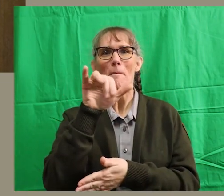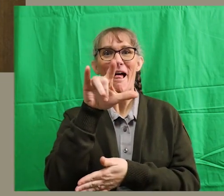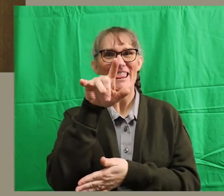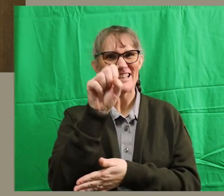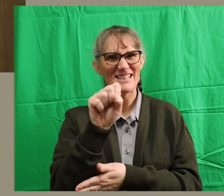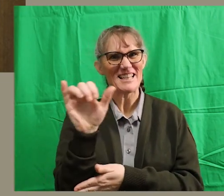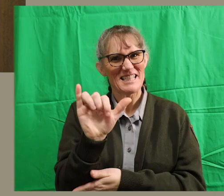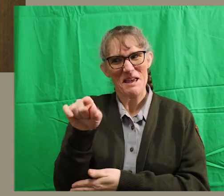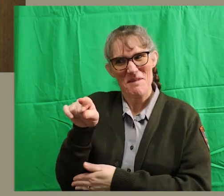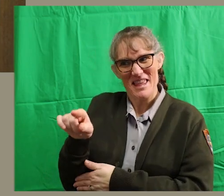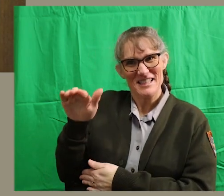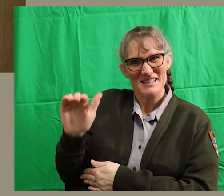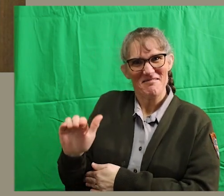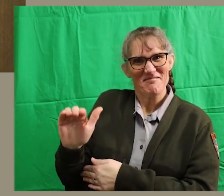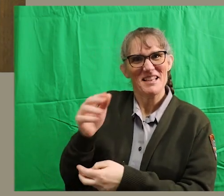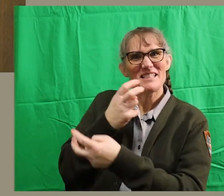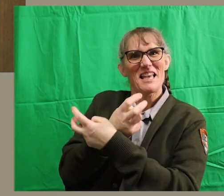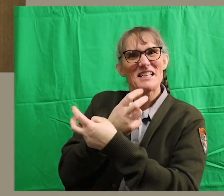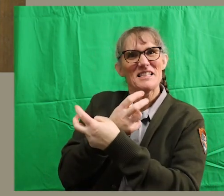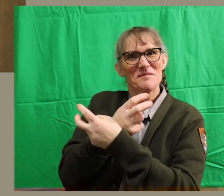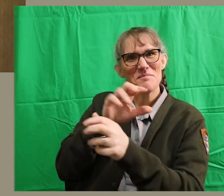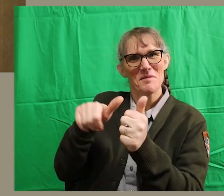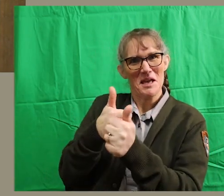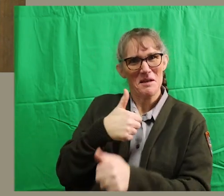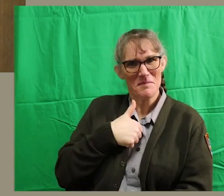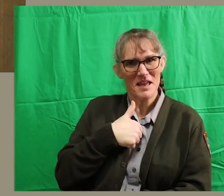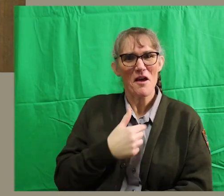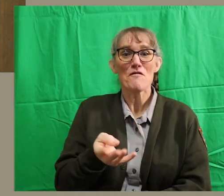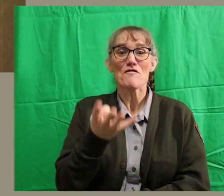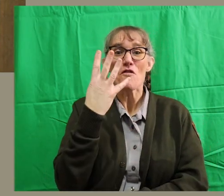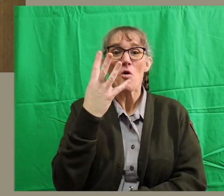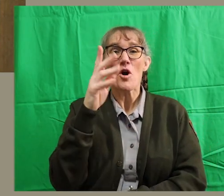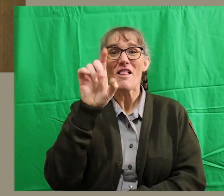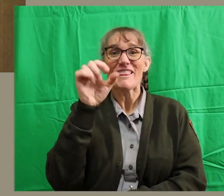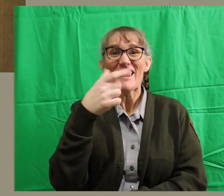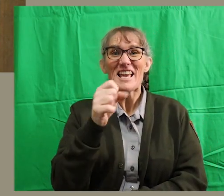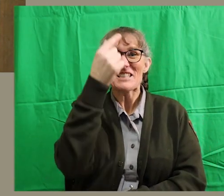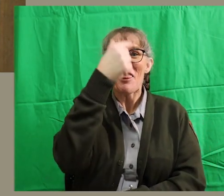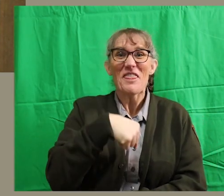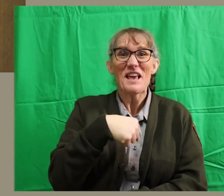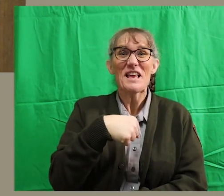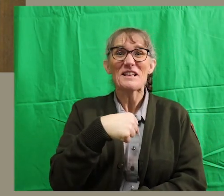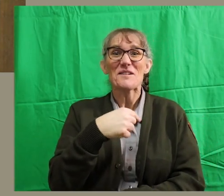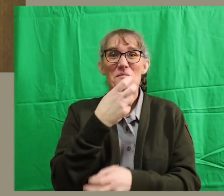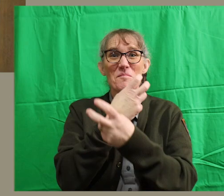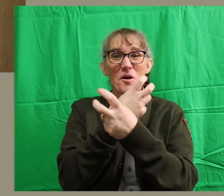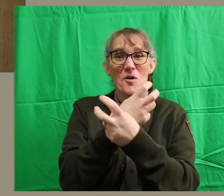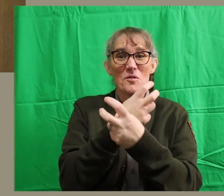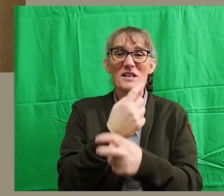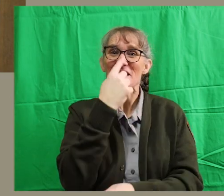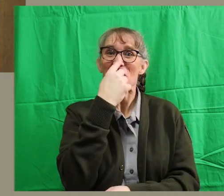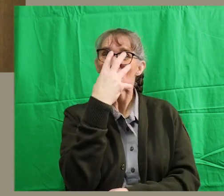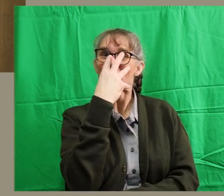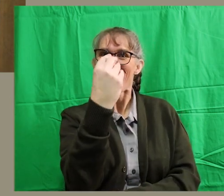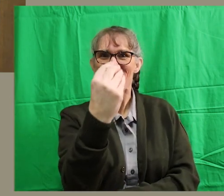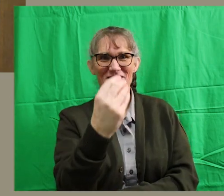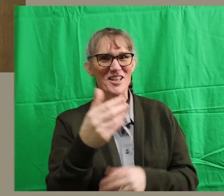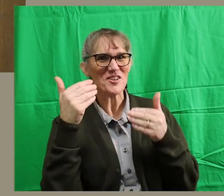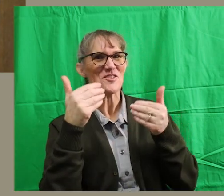like this little skeleton right here behind me with his four bony legs and that long snout. Go ahead Kristin!